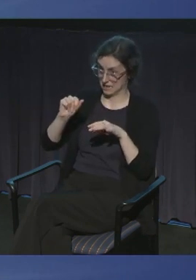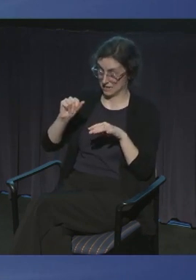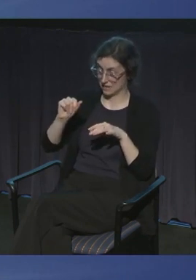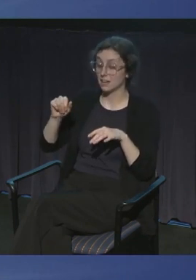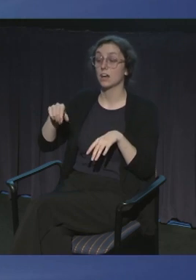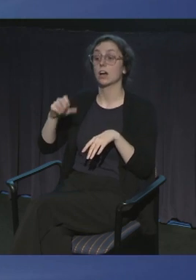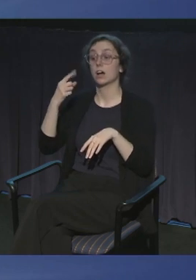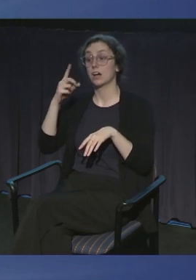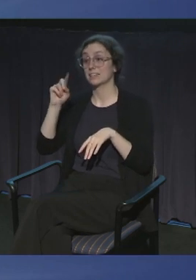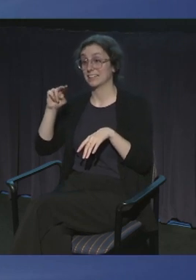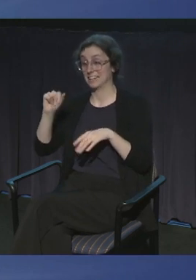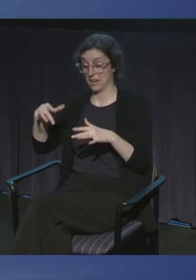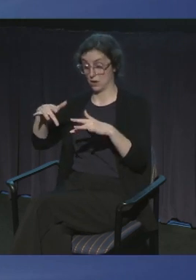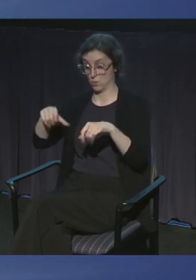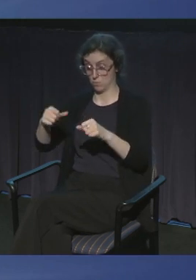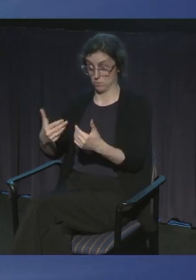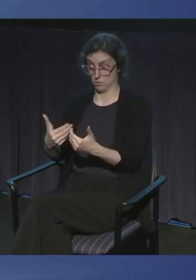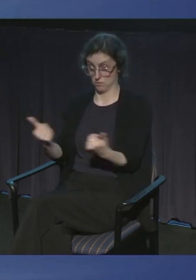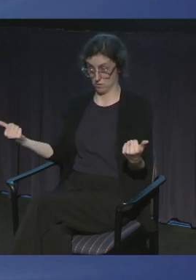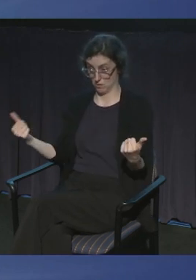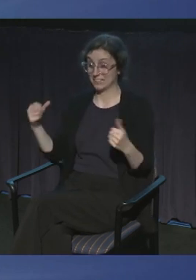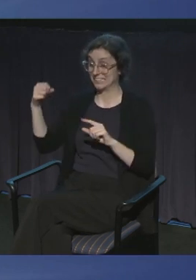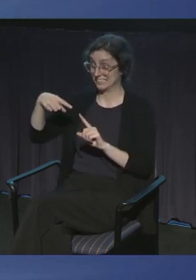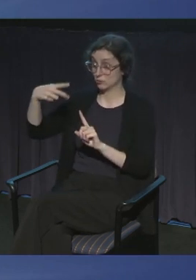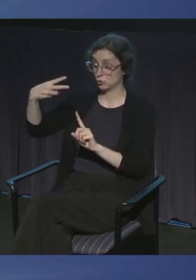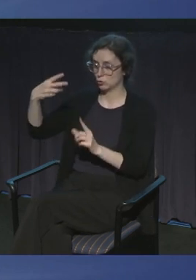GET RID OF THE DNA, SIGNAL 2 IS GREATLY REDUCED AND NOW WE